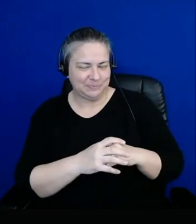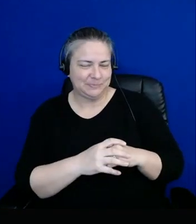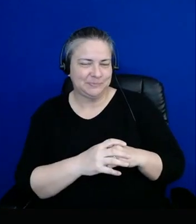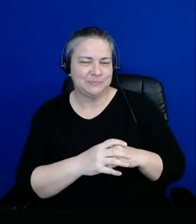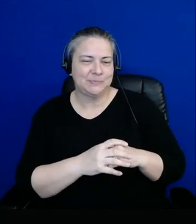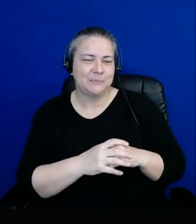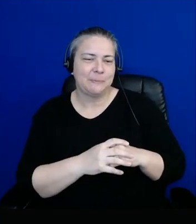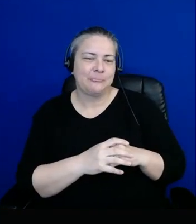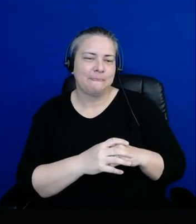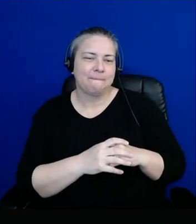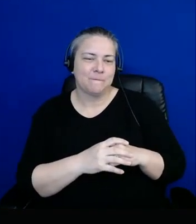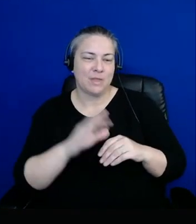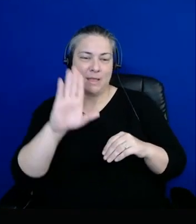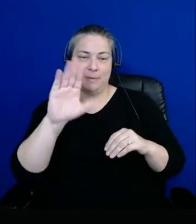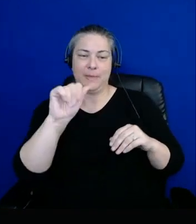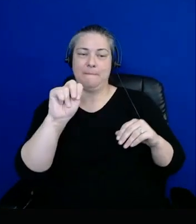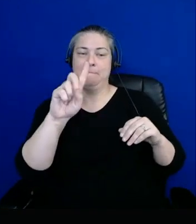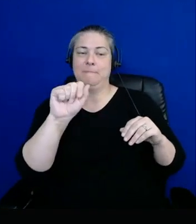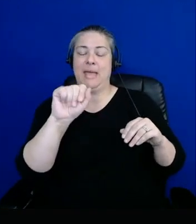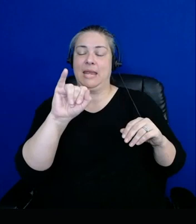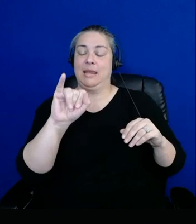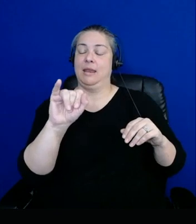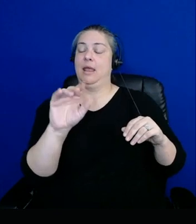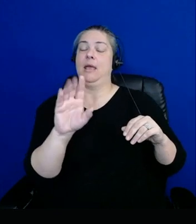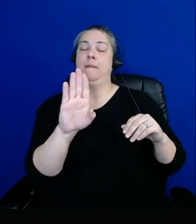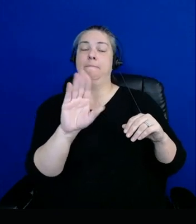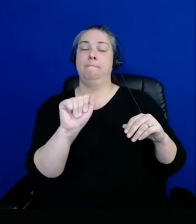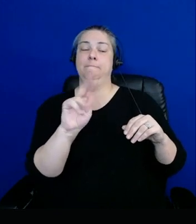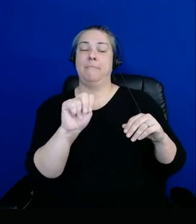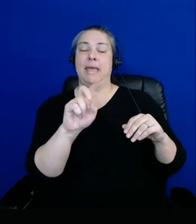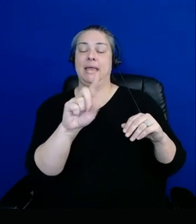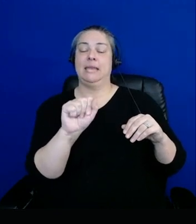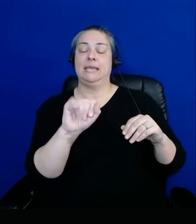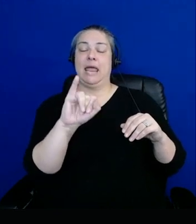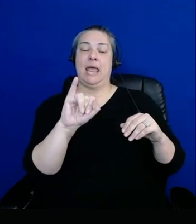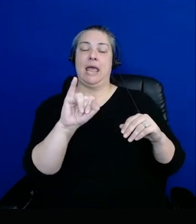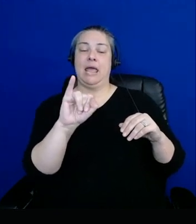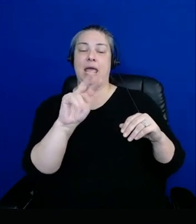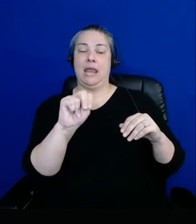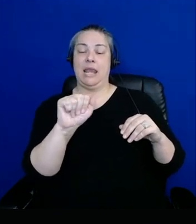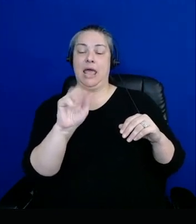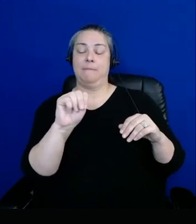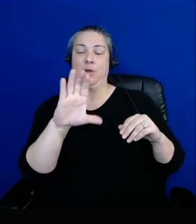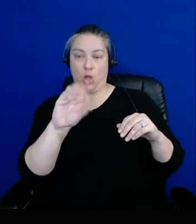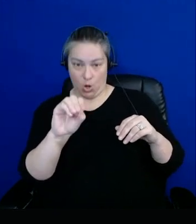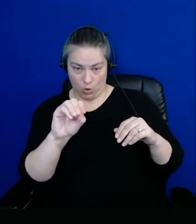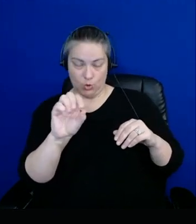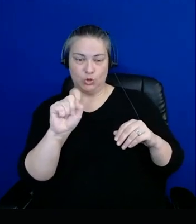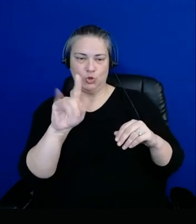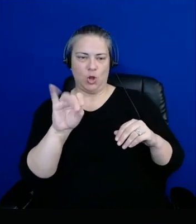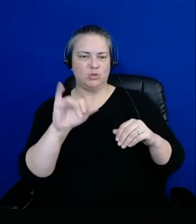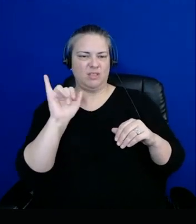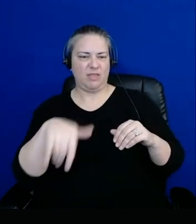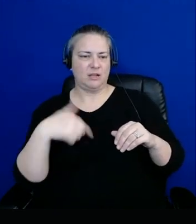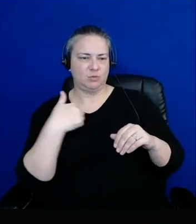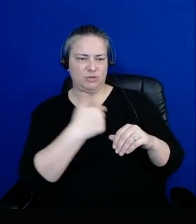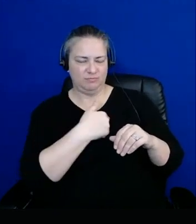At Bandai Namco studios we are leveraging Azure to build a custom CI/CD pipeline